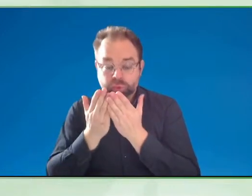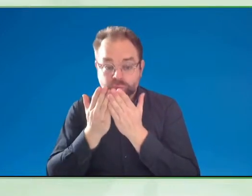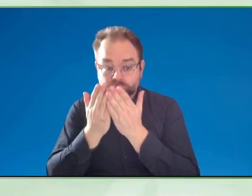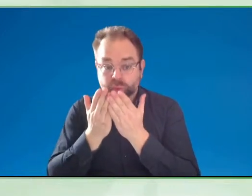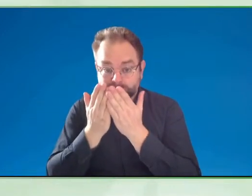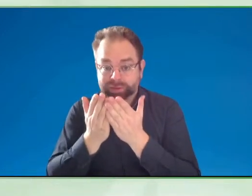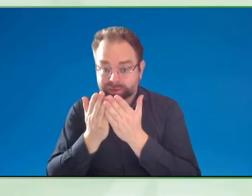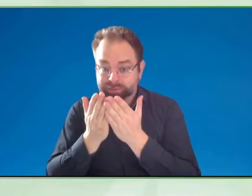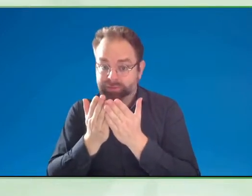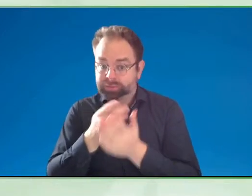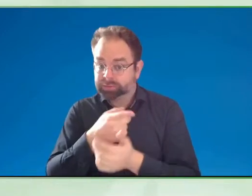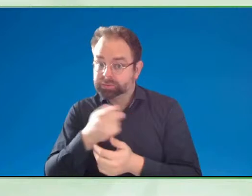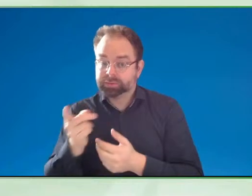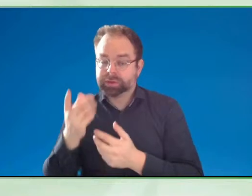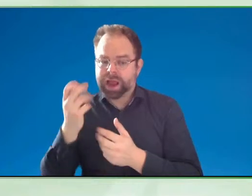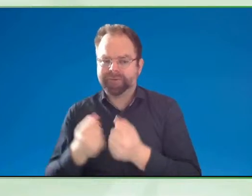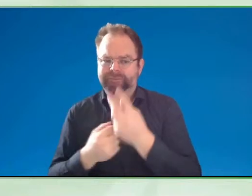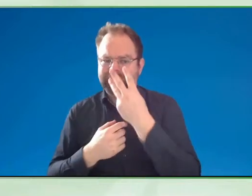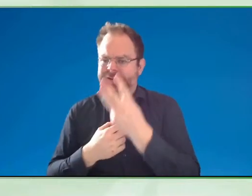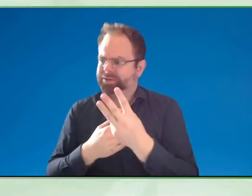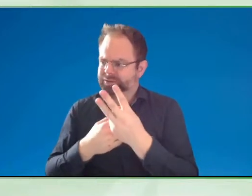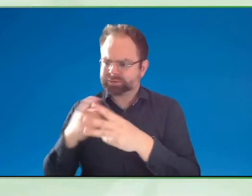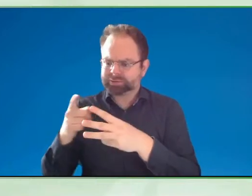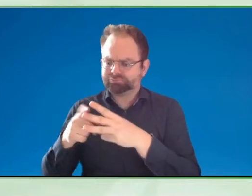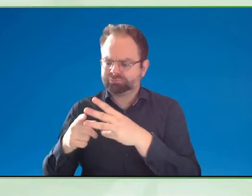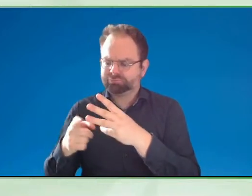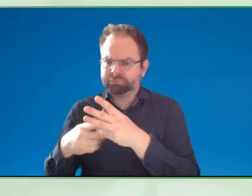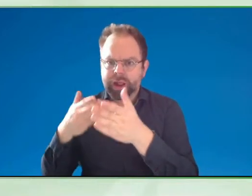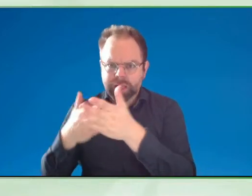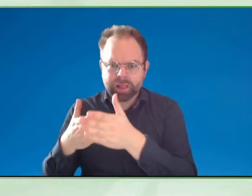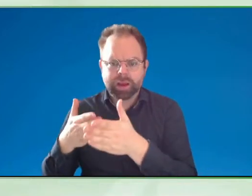be here and it's very exciting to be part of this conference.